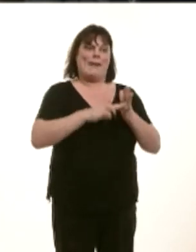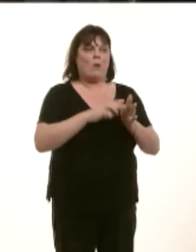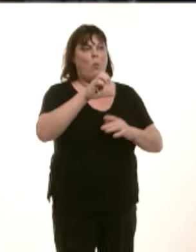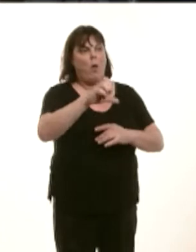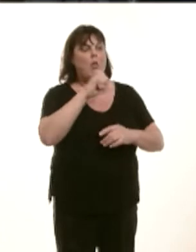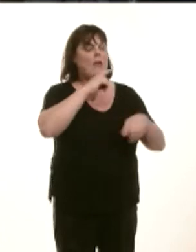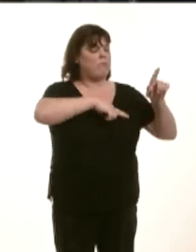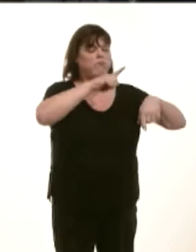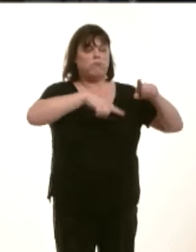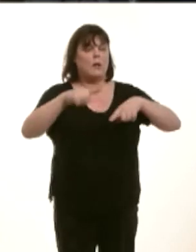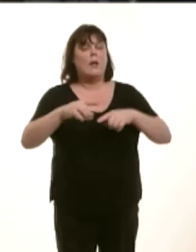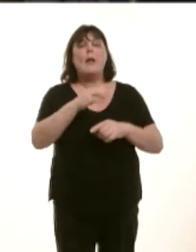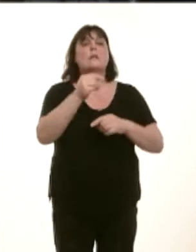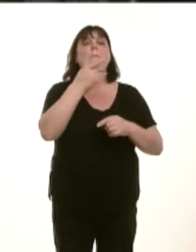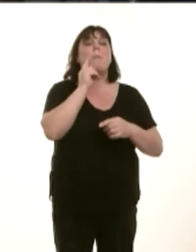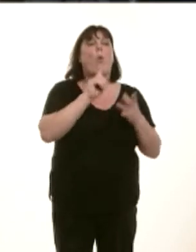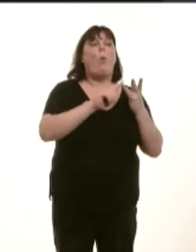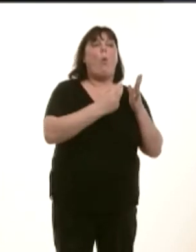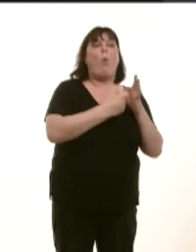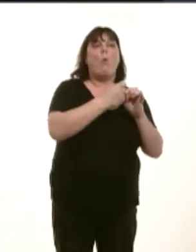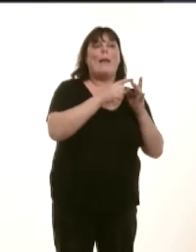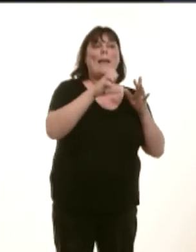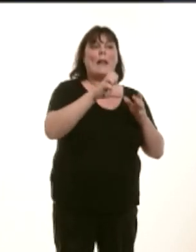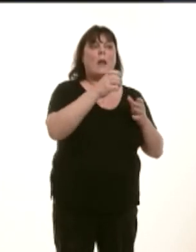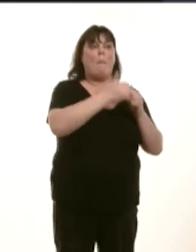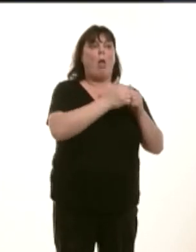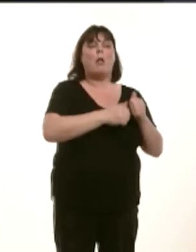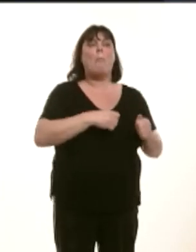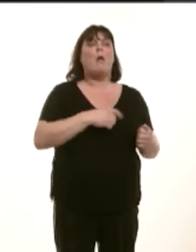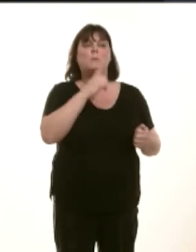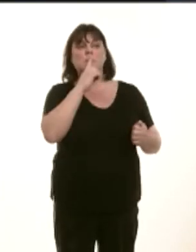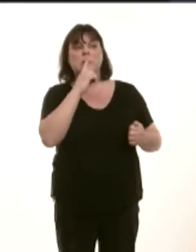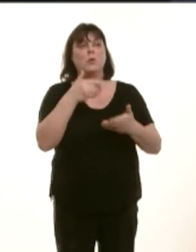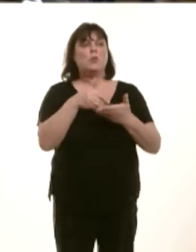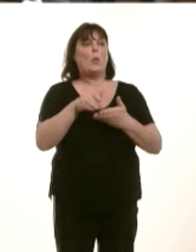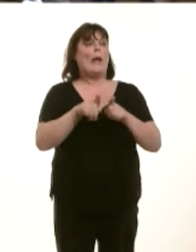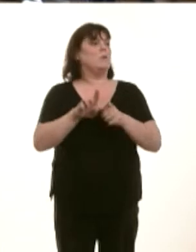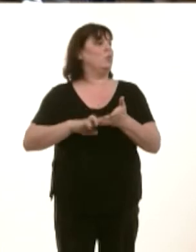sold their milk as conventional milk because the premium isnít high enough. We have done,